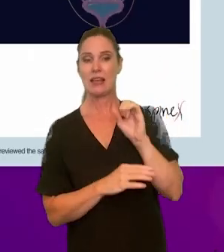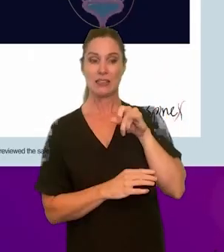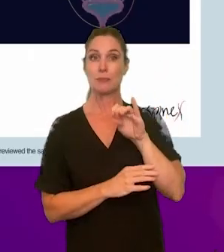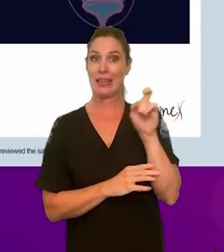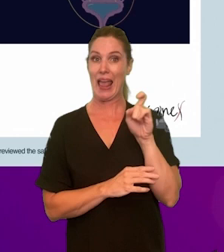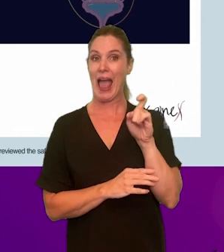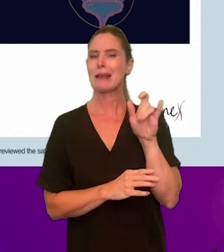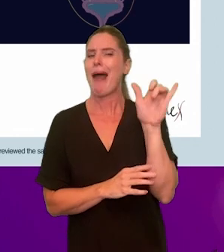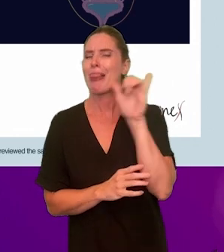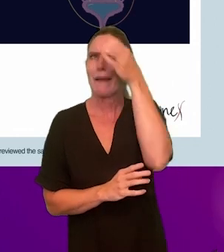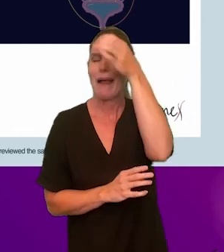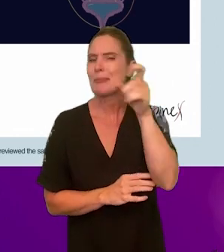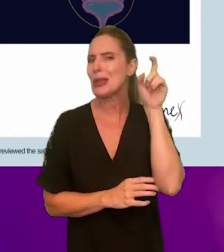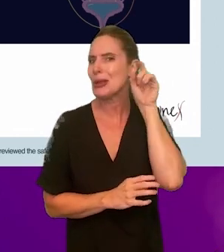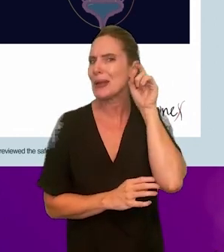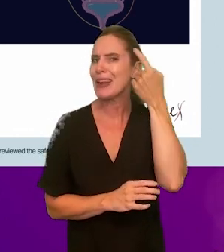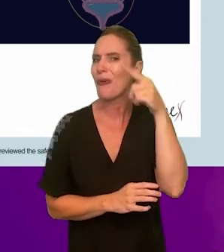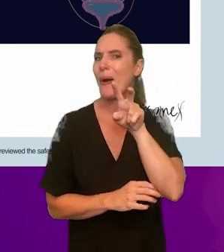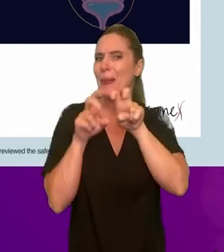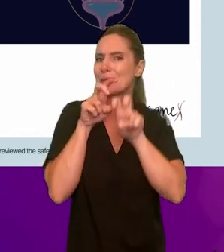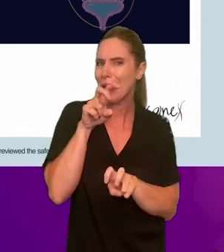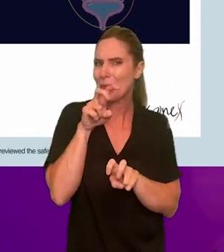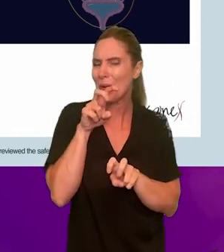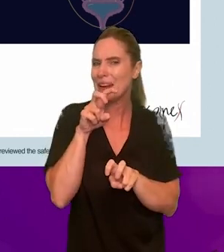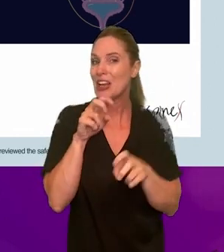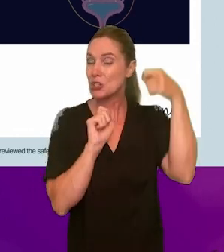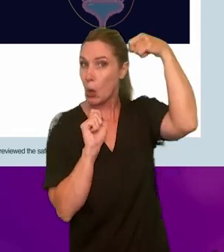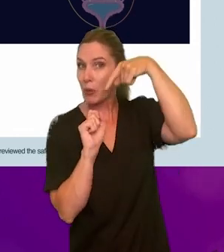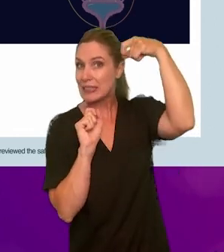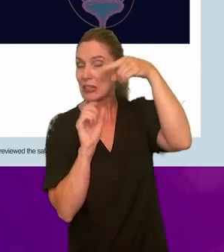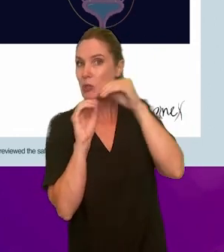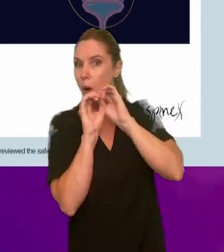amplifying the signals that need to get through while cutting out background noise.